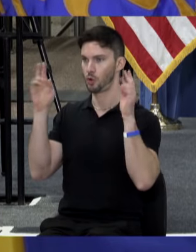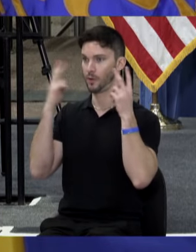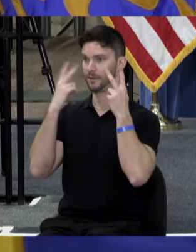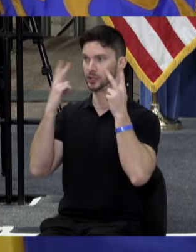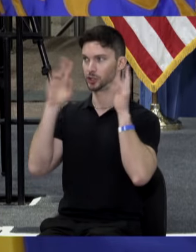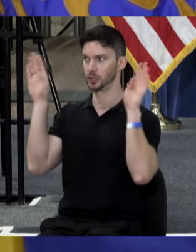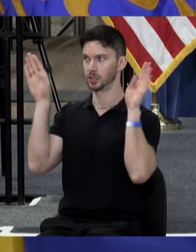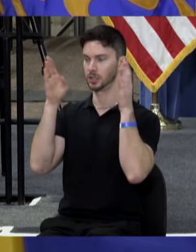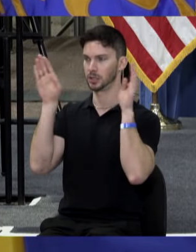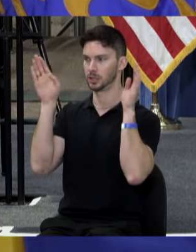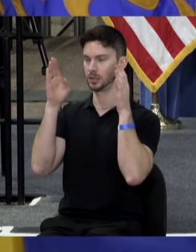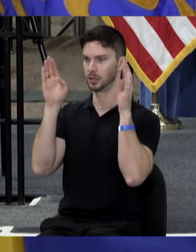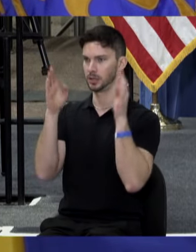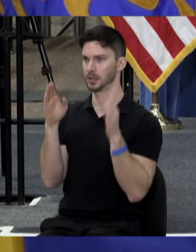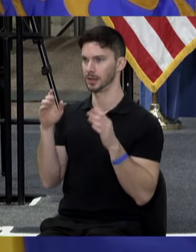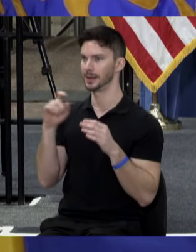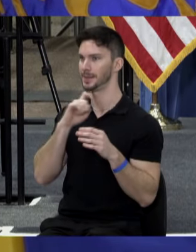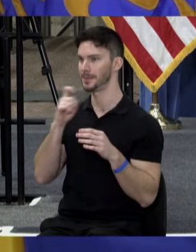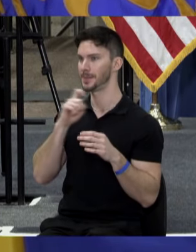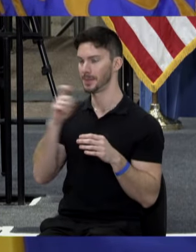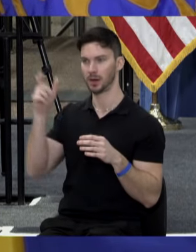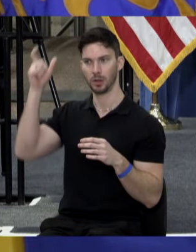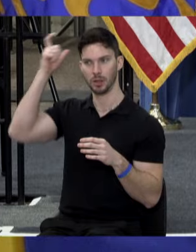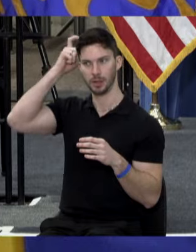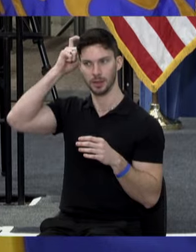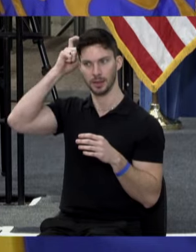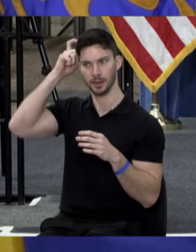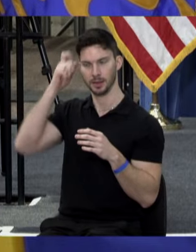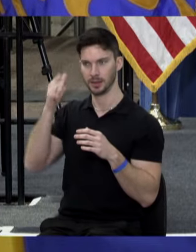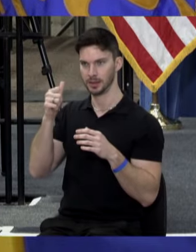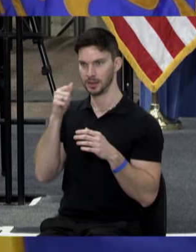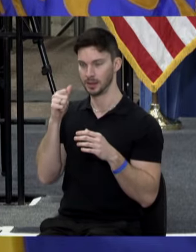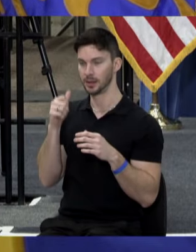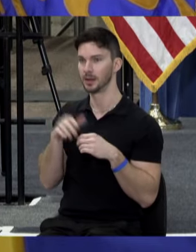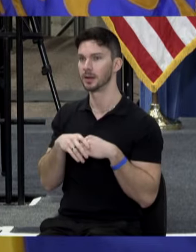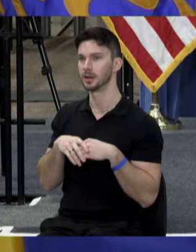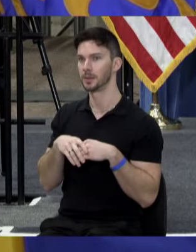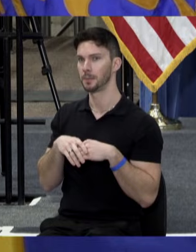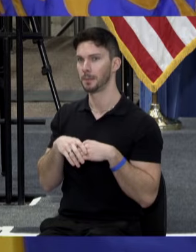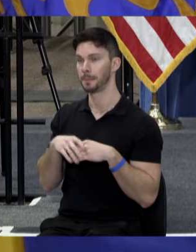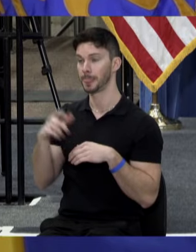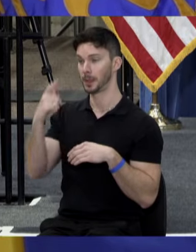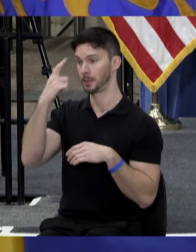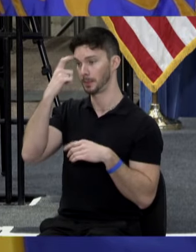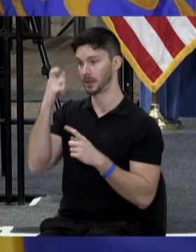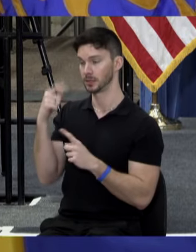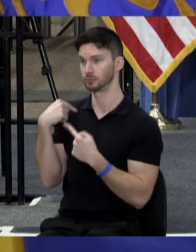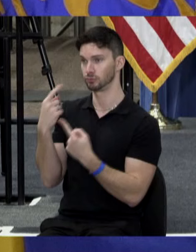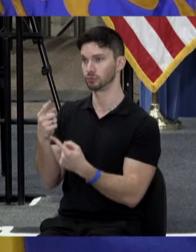metal plate in the back of his head, but has had -- because of the VA very successful life.